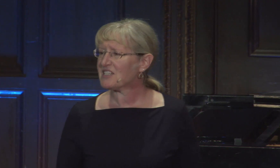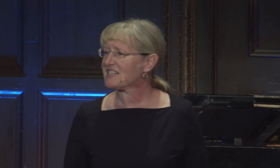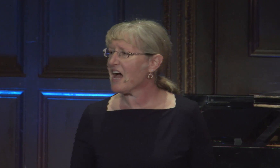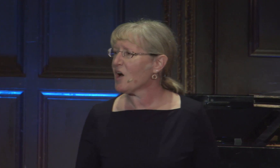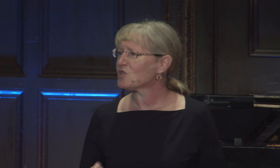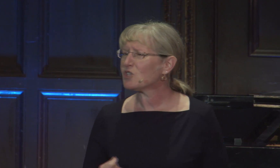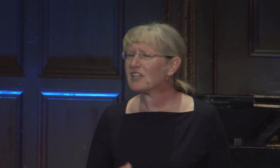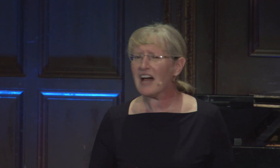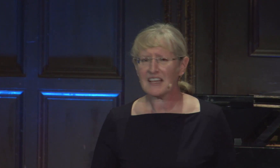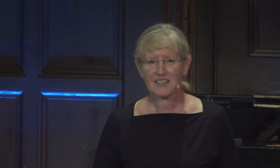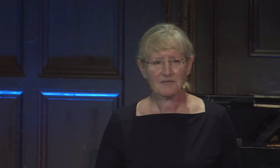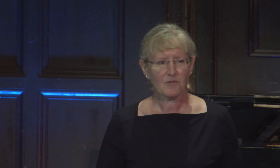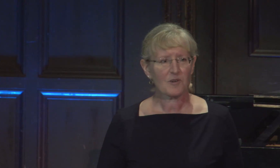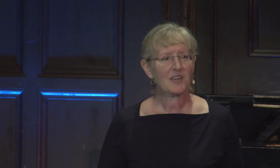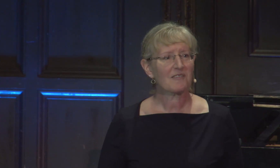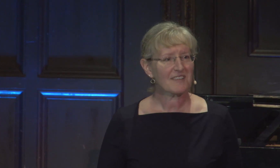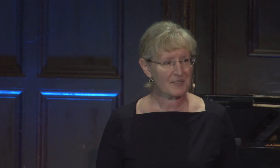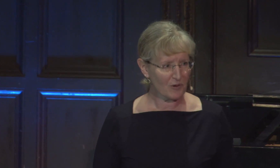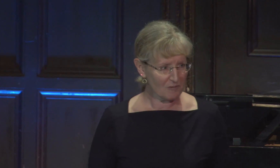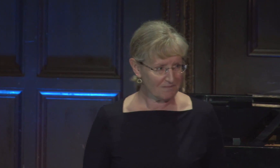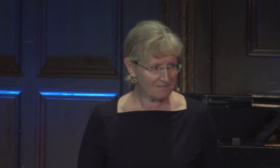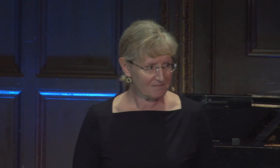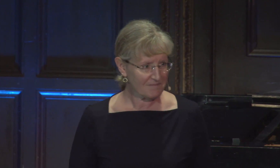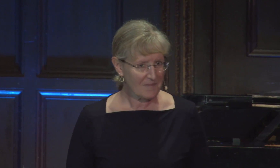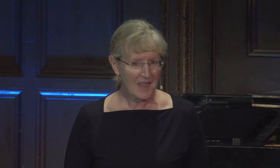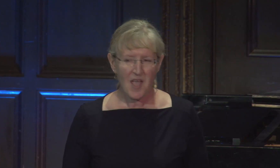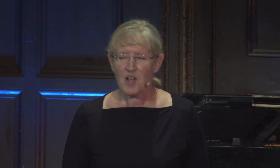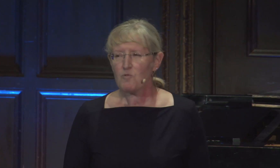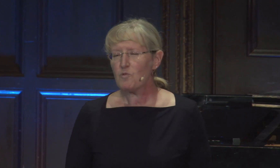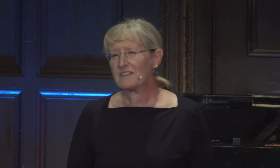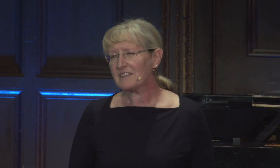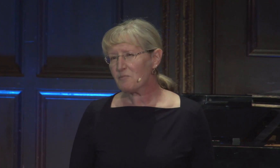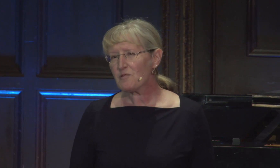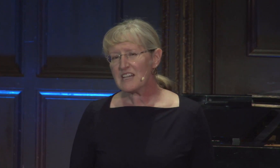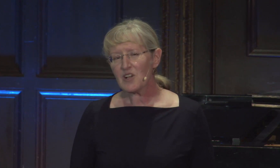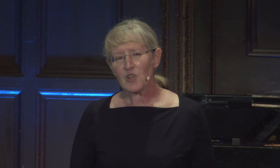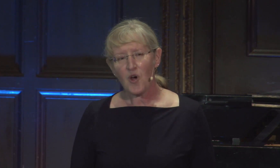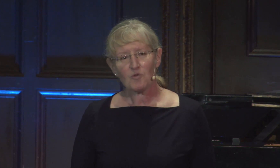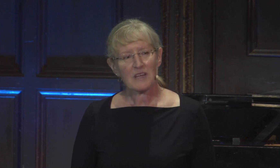Speech sounds look alike when they are invisible. With lipreading alone,